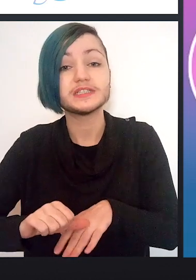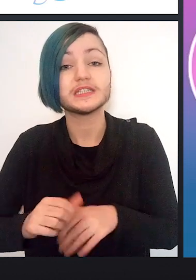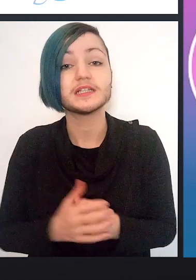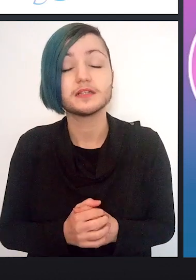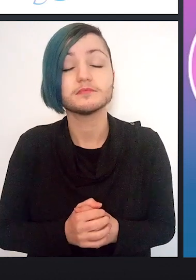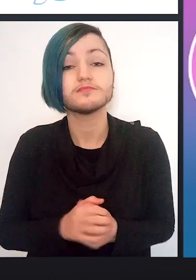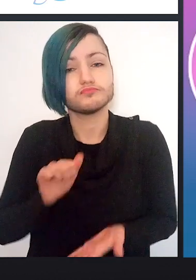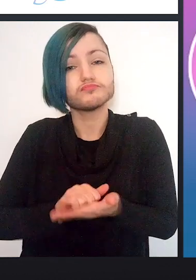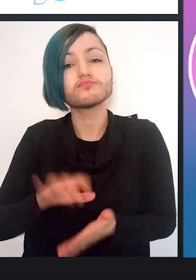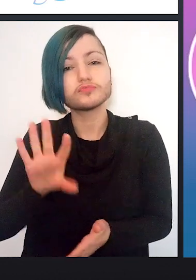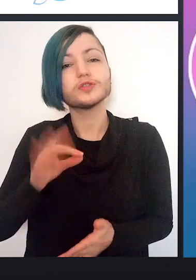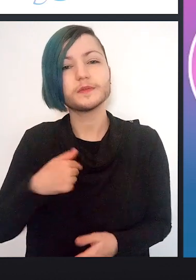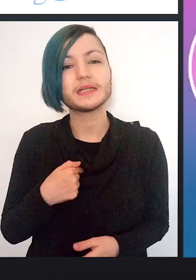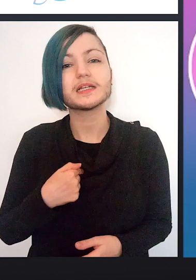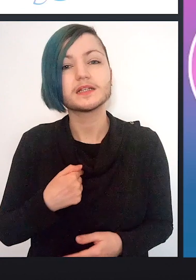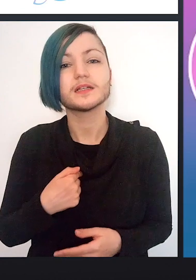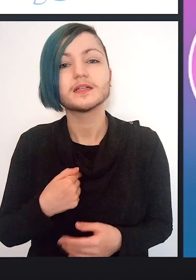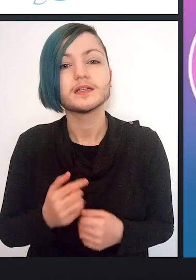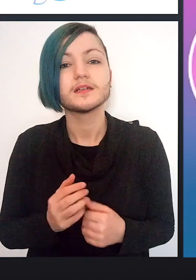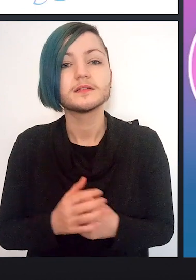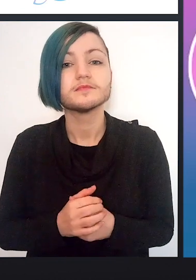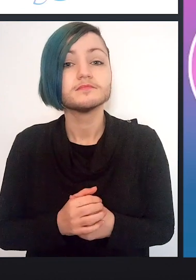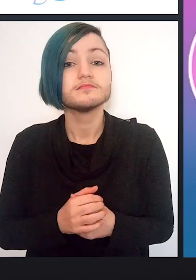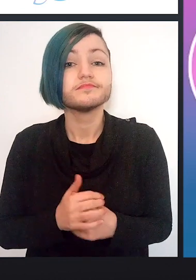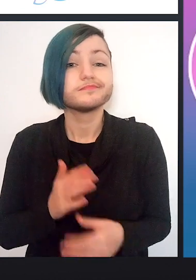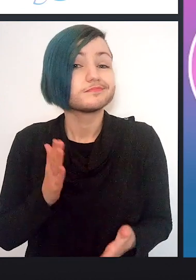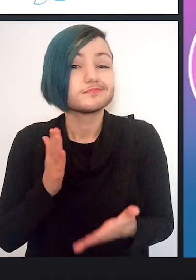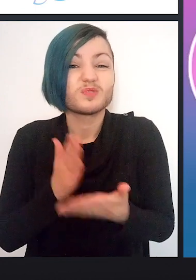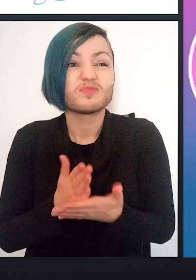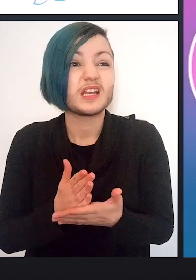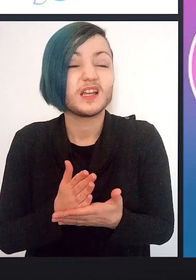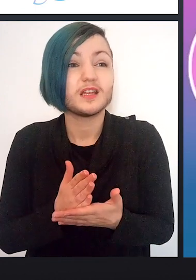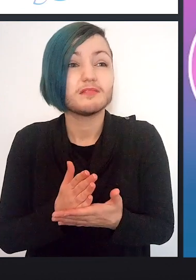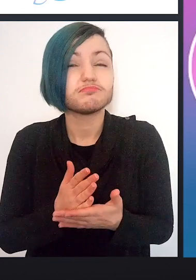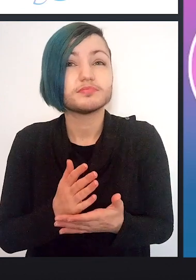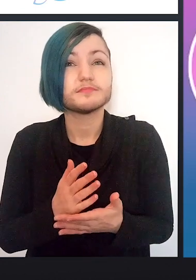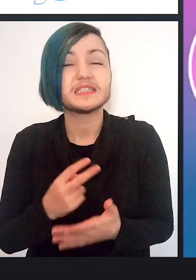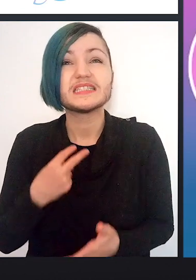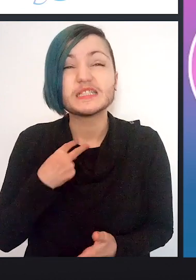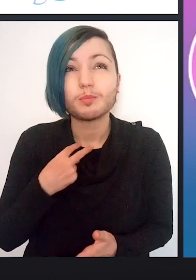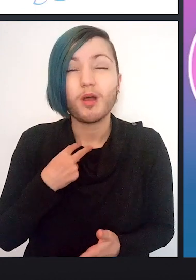I chose. I haven't had really any disappointment at all in it.